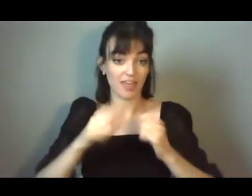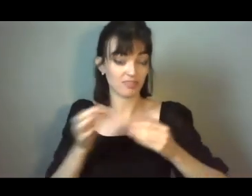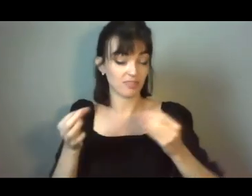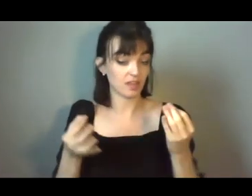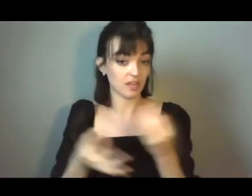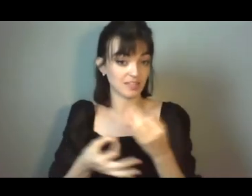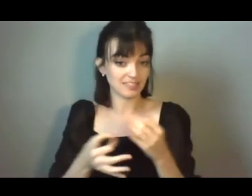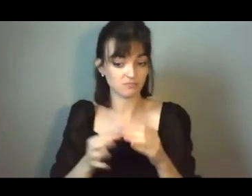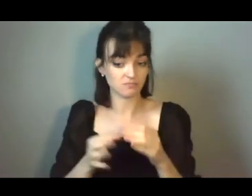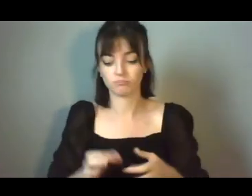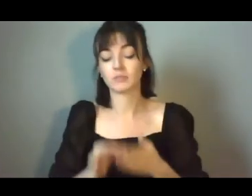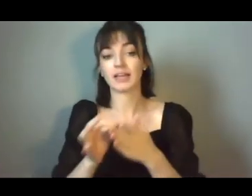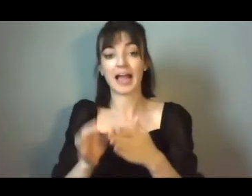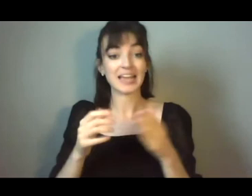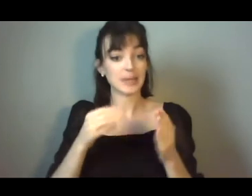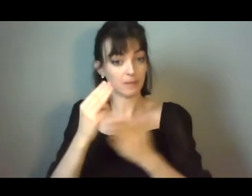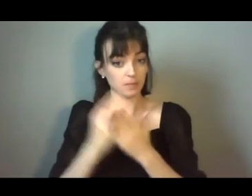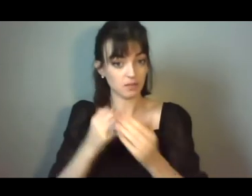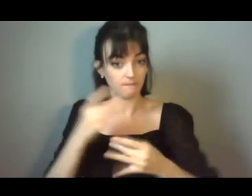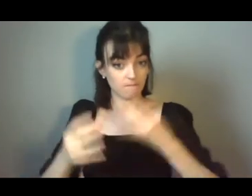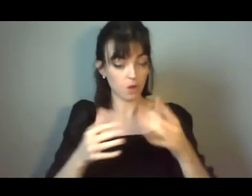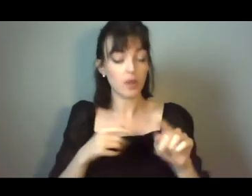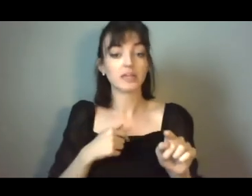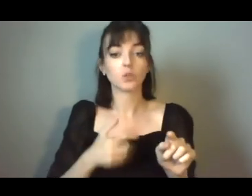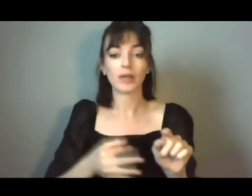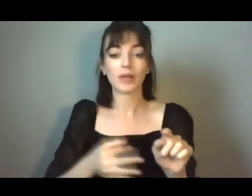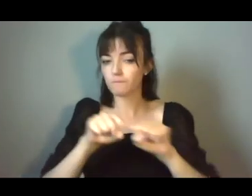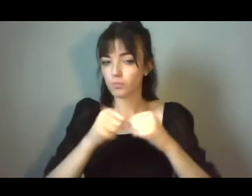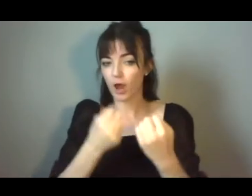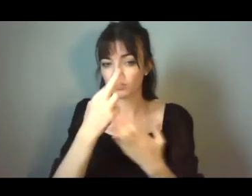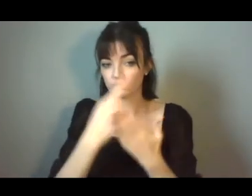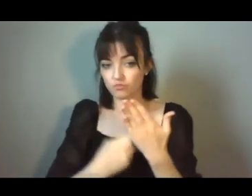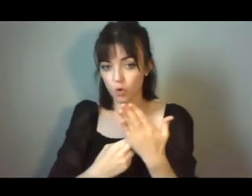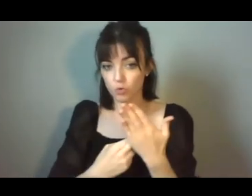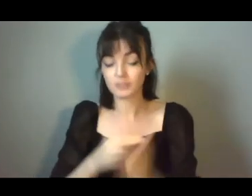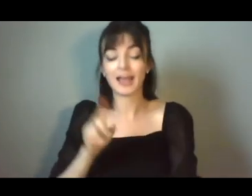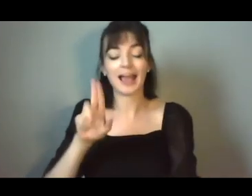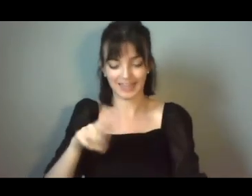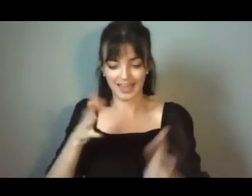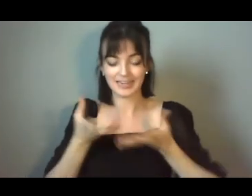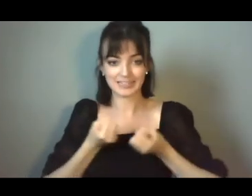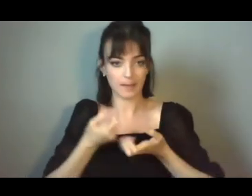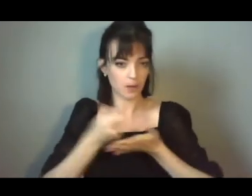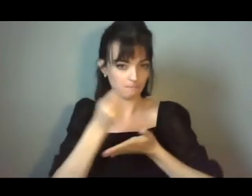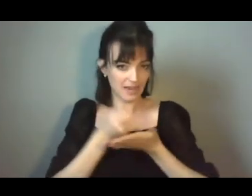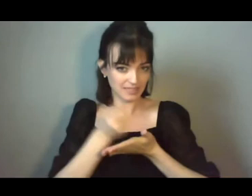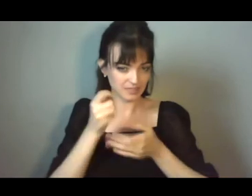And then if you were to breach those, well as I have said, we can take complaints. So we have a